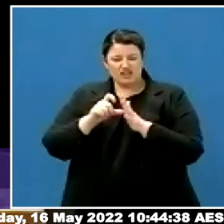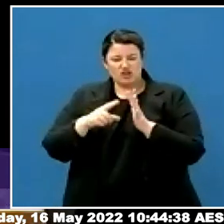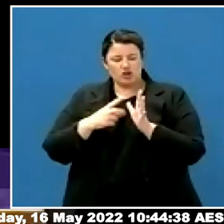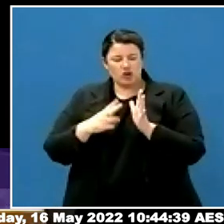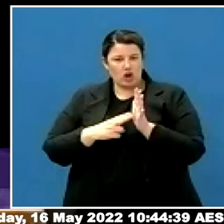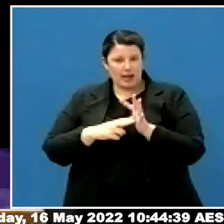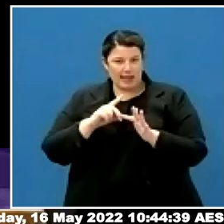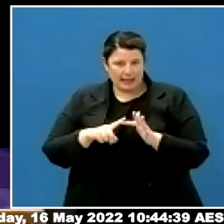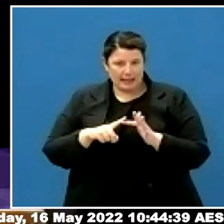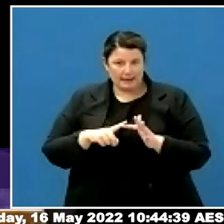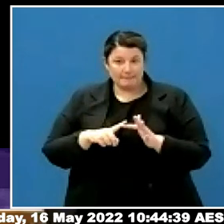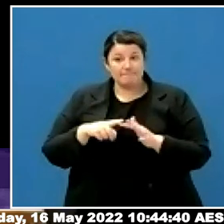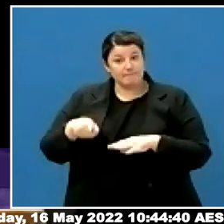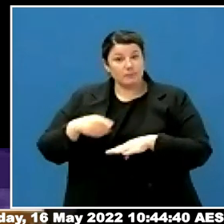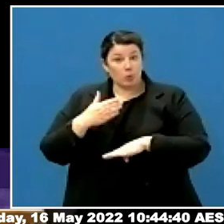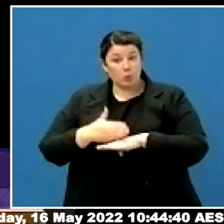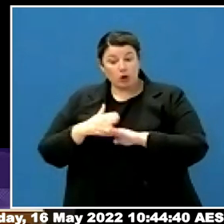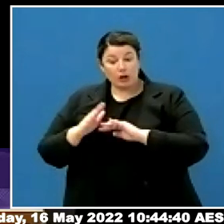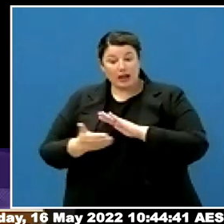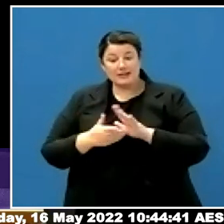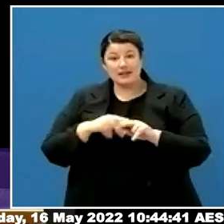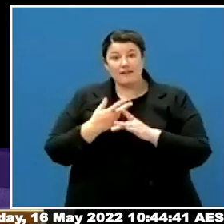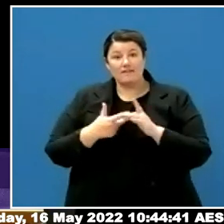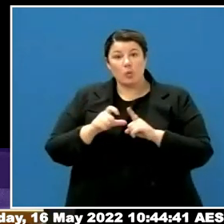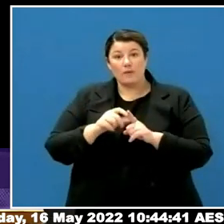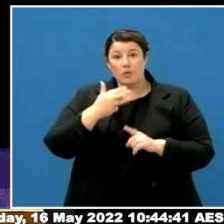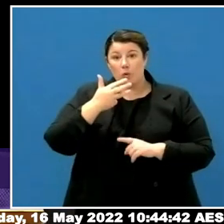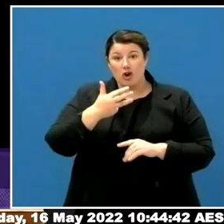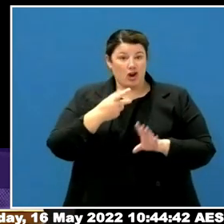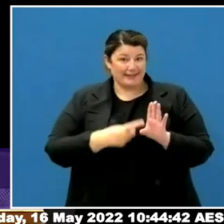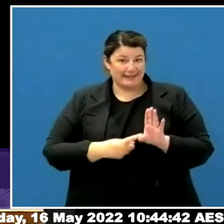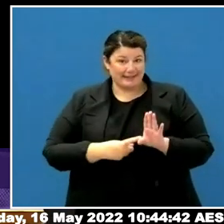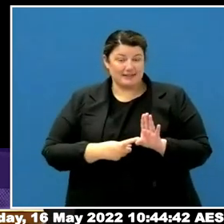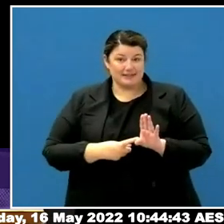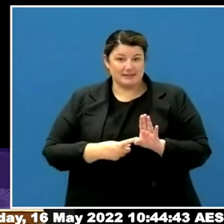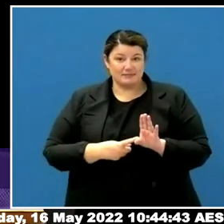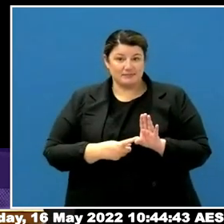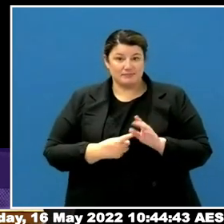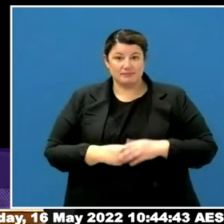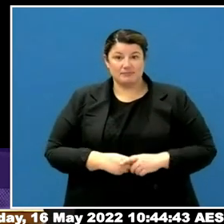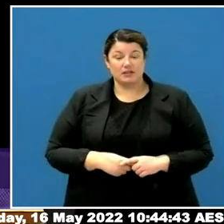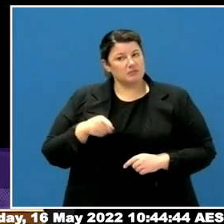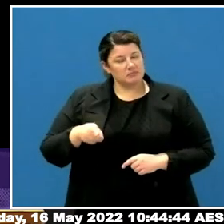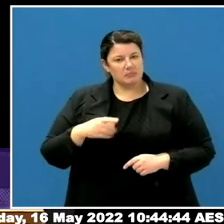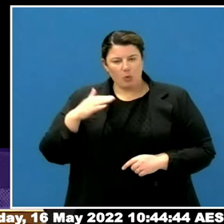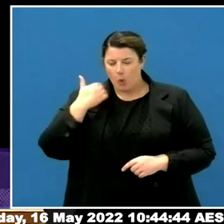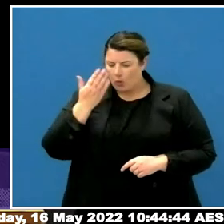Dianne was employed by Afford for nine years. She will tell you how from a young age she was passionate about working to support